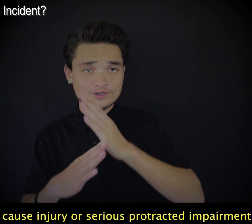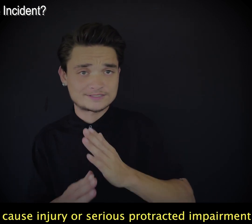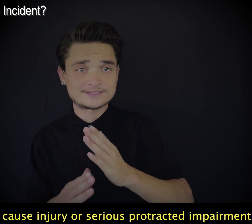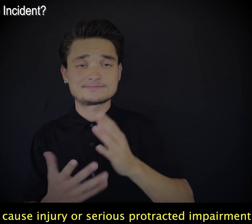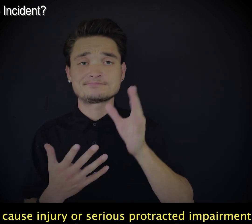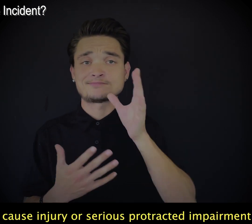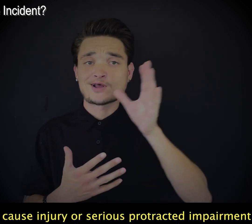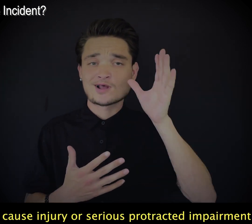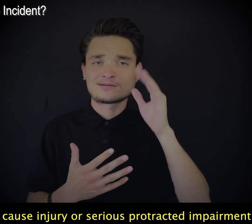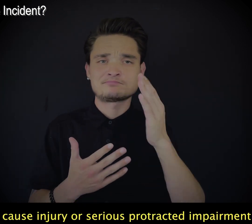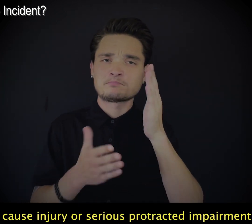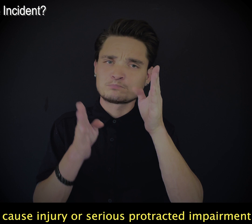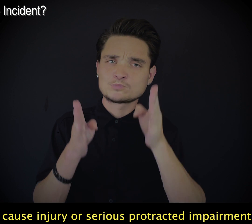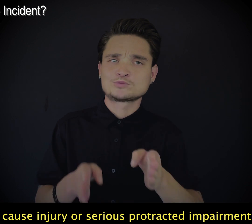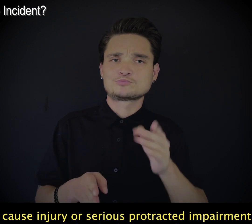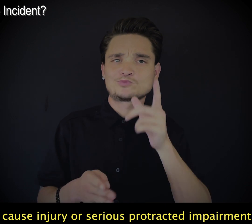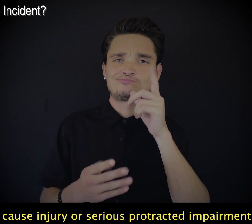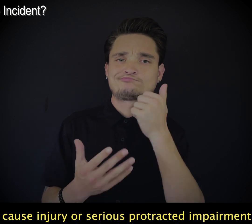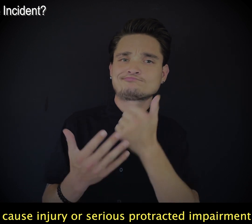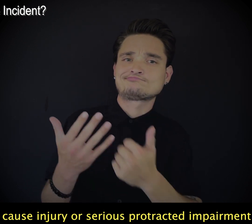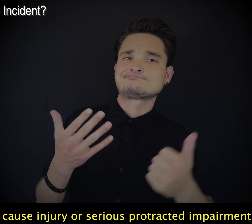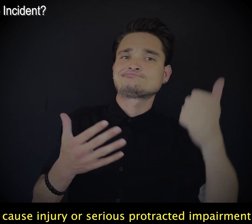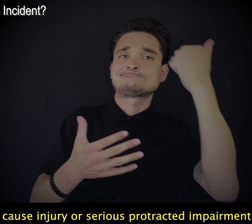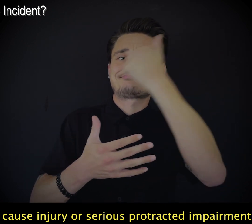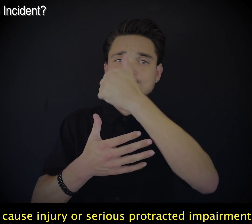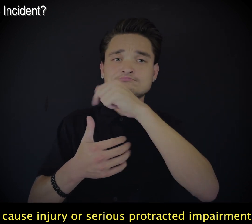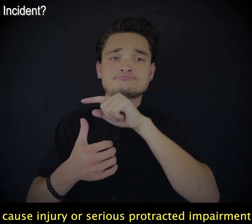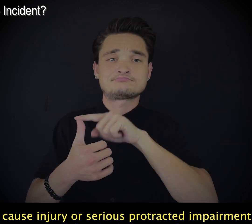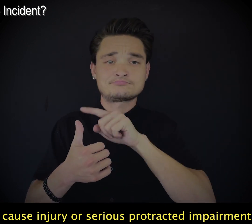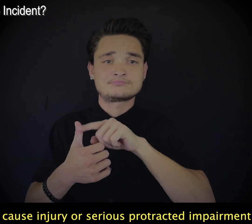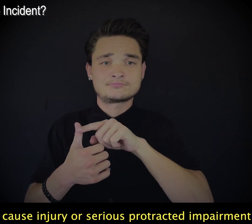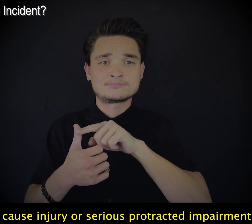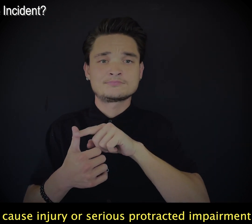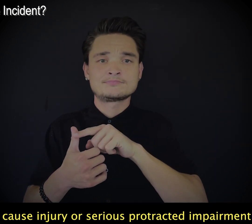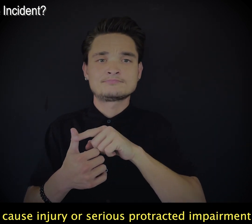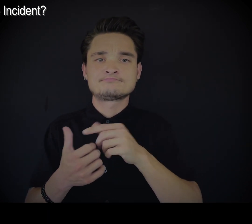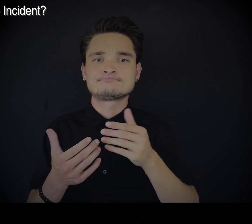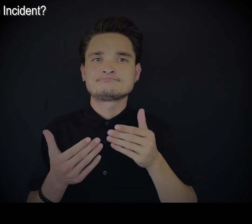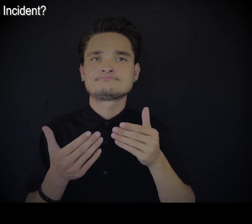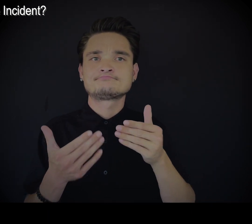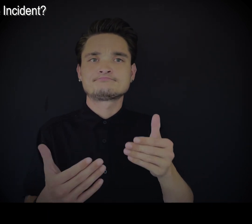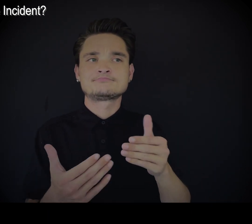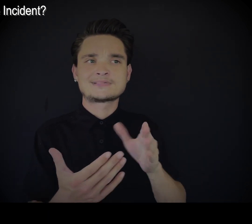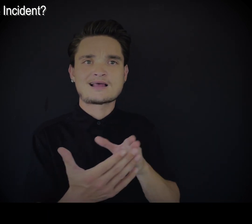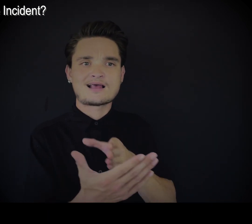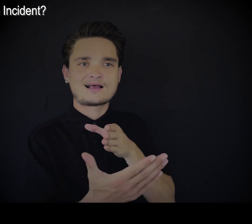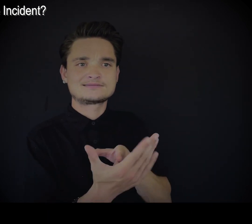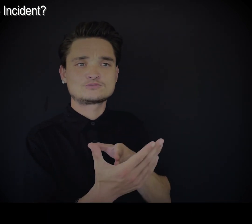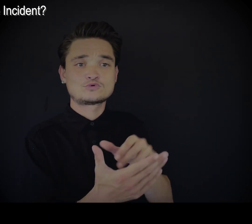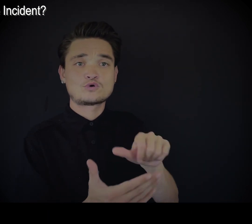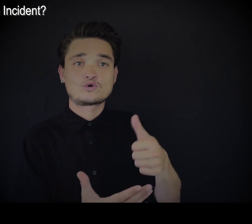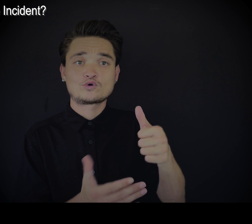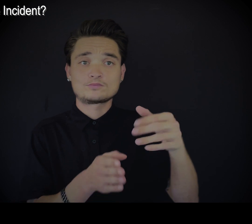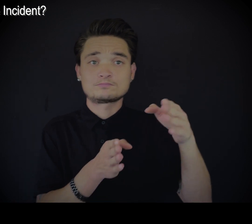to cause injury or serious protracted impairment of the physical, mental, or emotional condition of a service recipient.